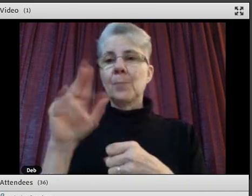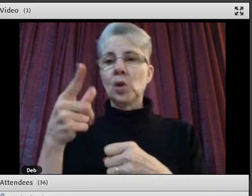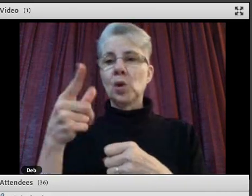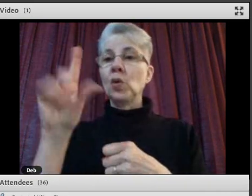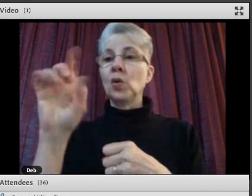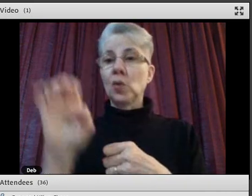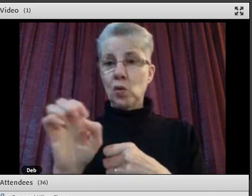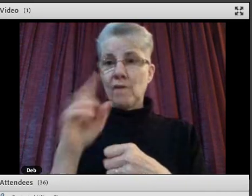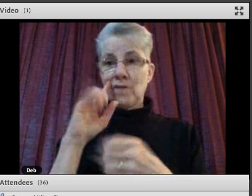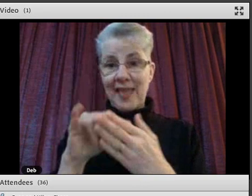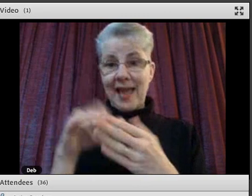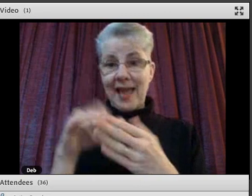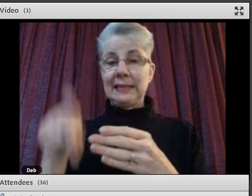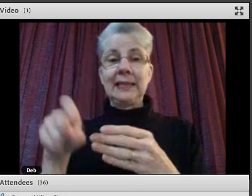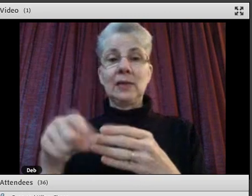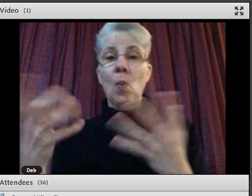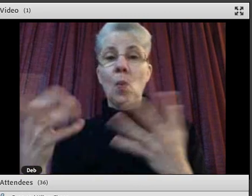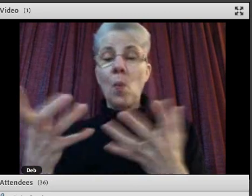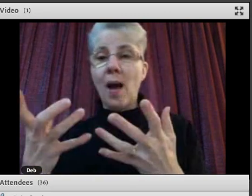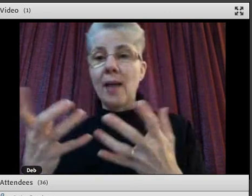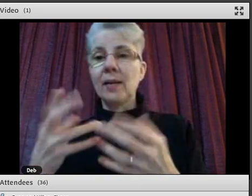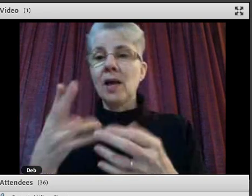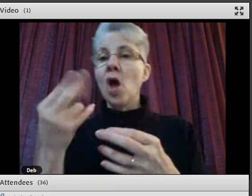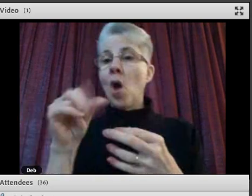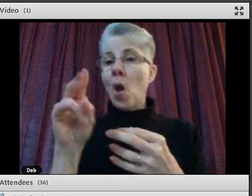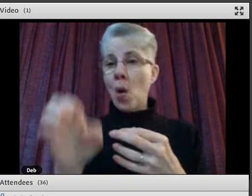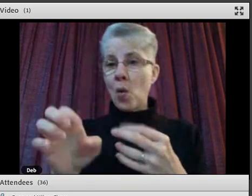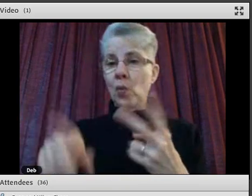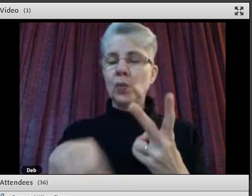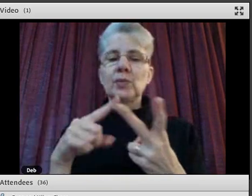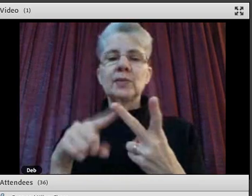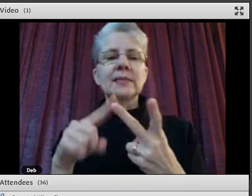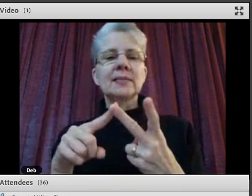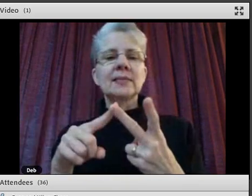For this, you need a hose and a funnel